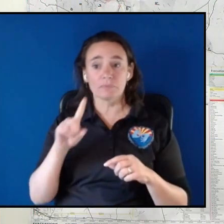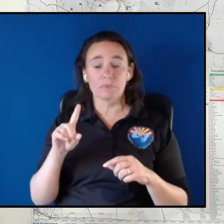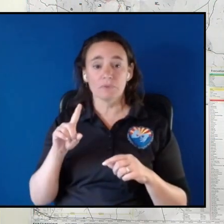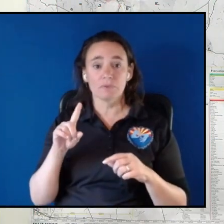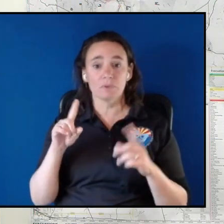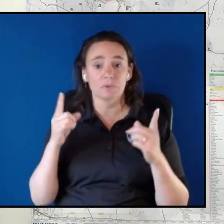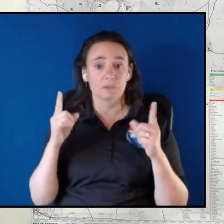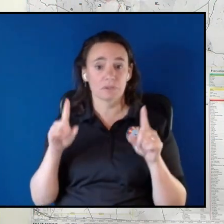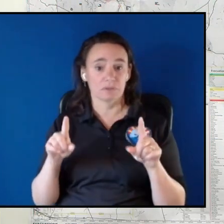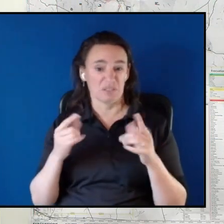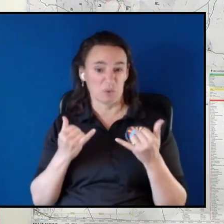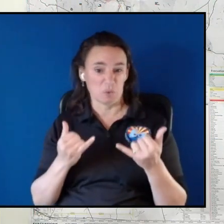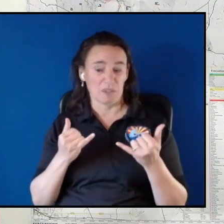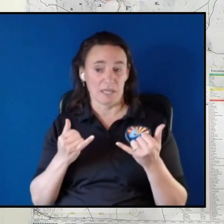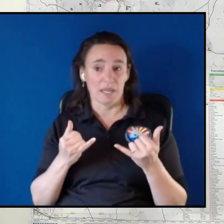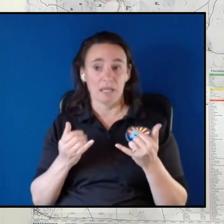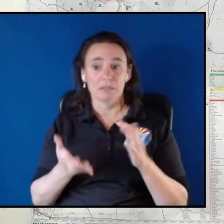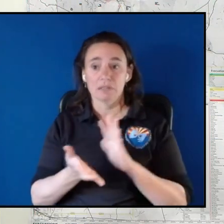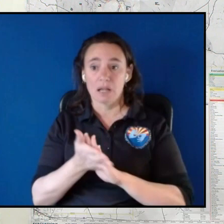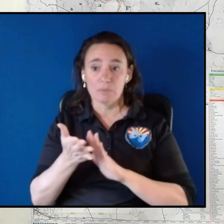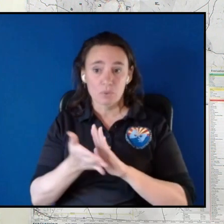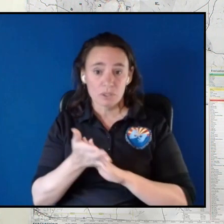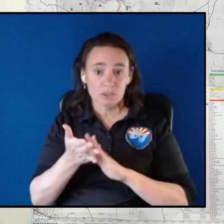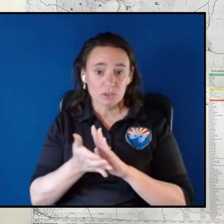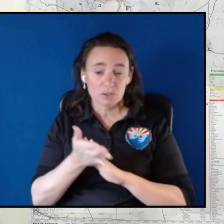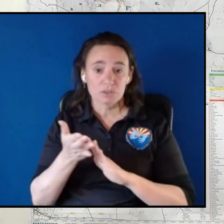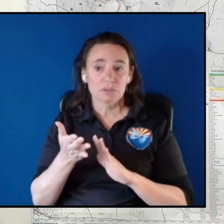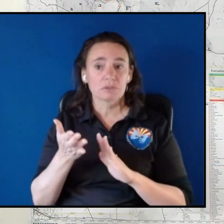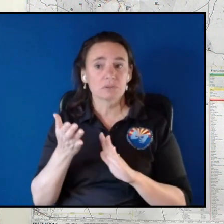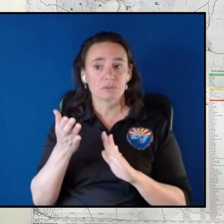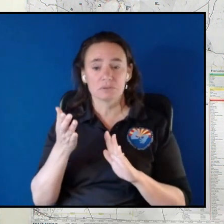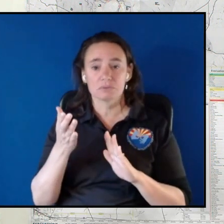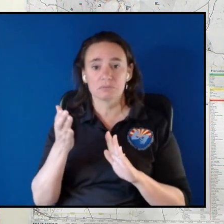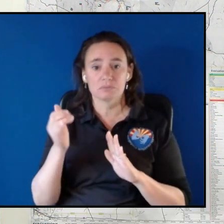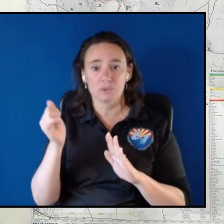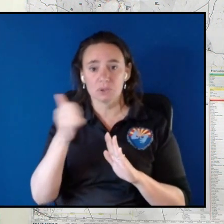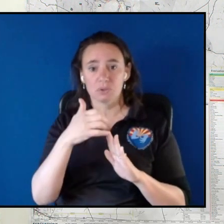just so folks are covering on that,